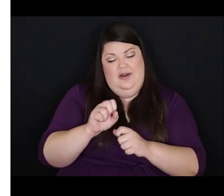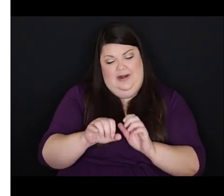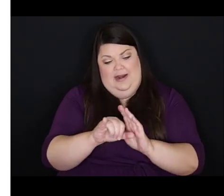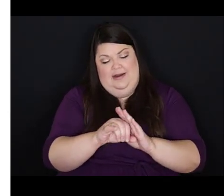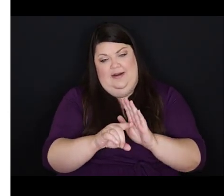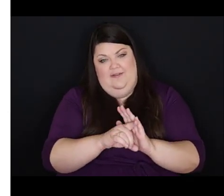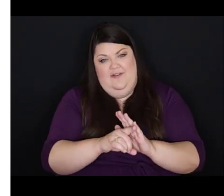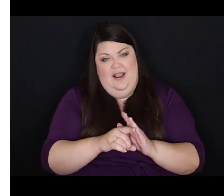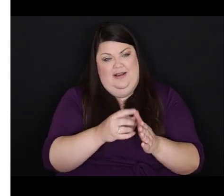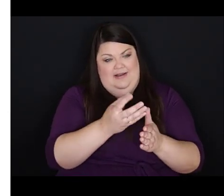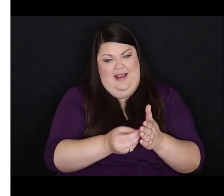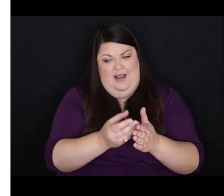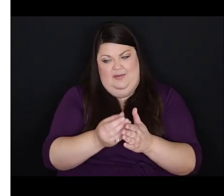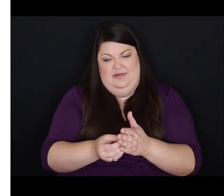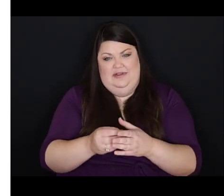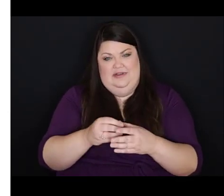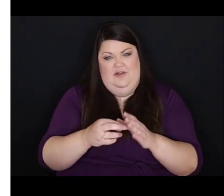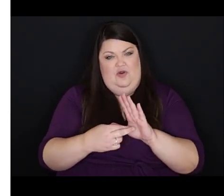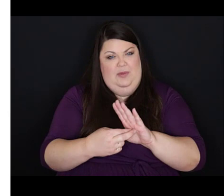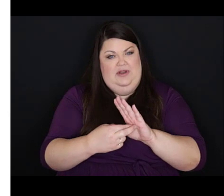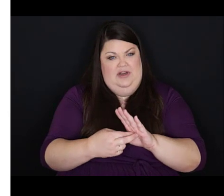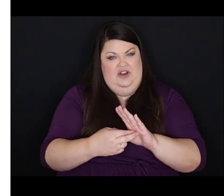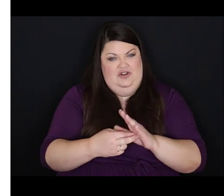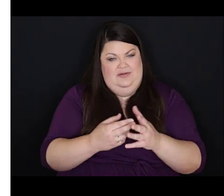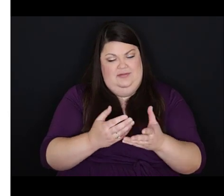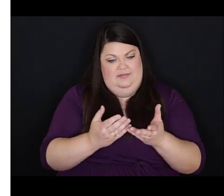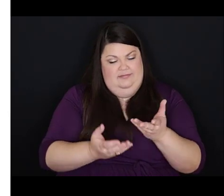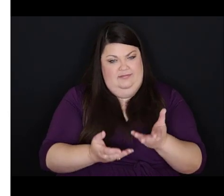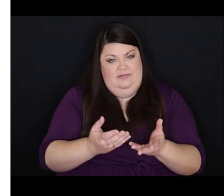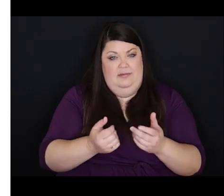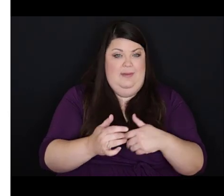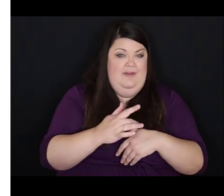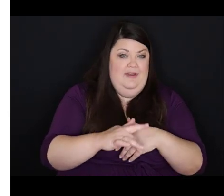with the Council's representation that may be vacant or approaching